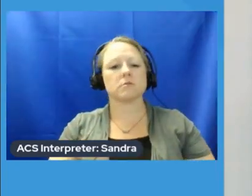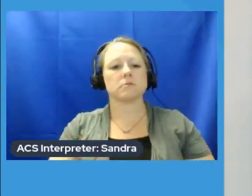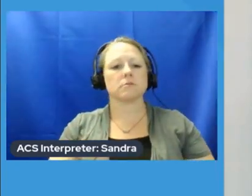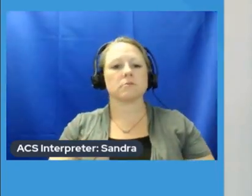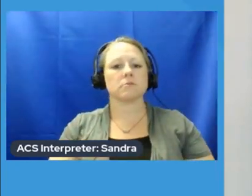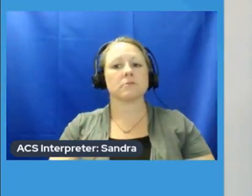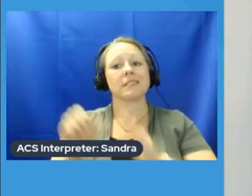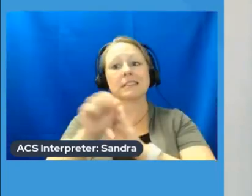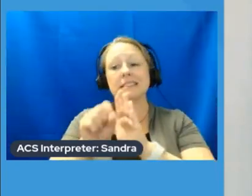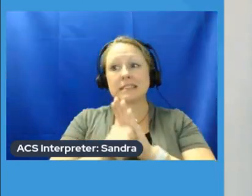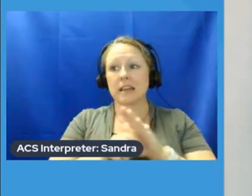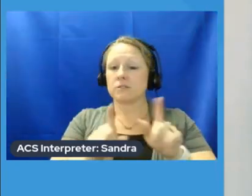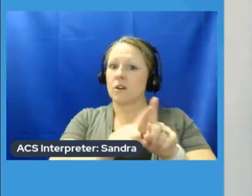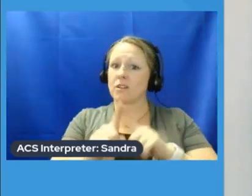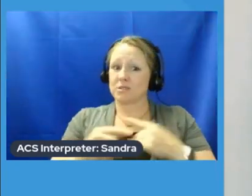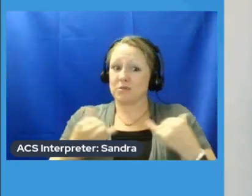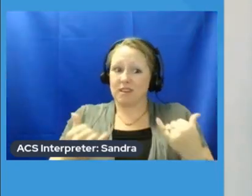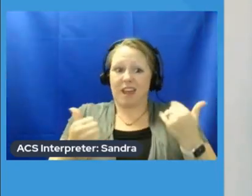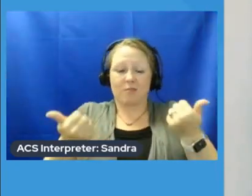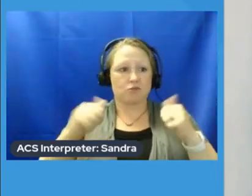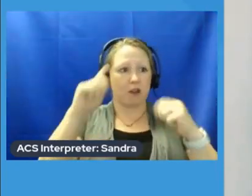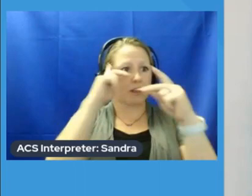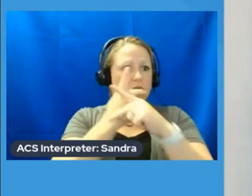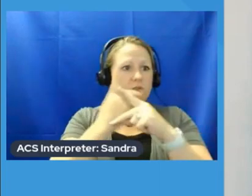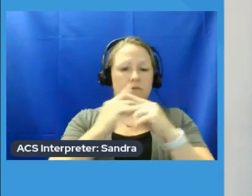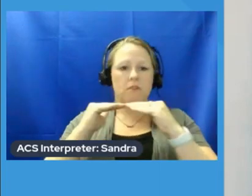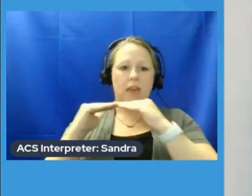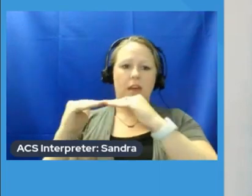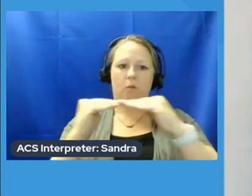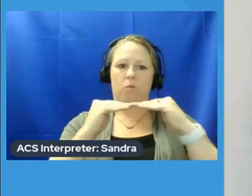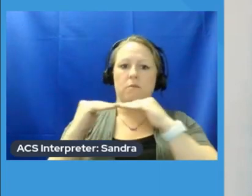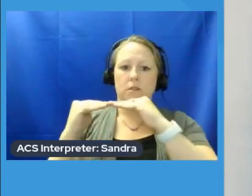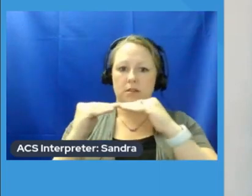in our early intervention in early childhood special education systems.